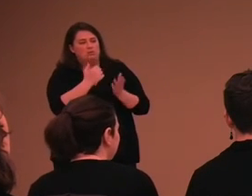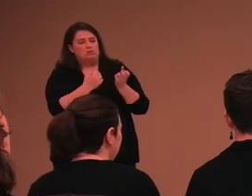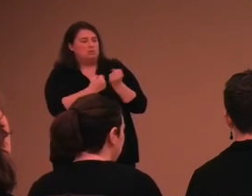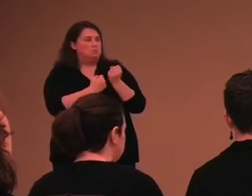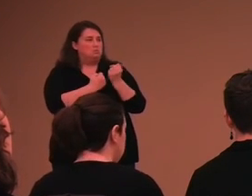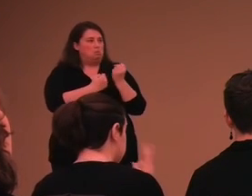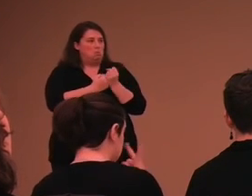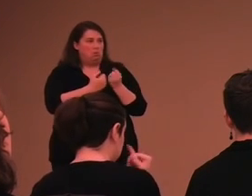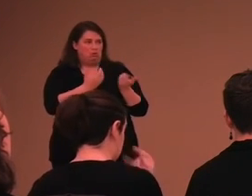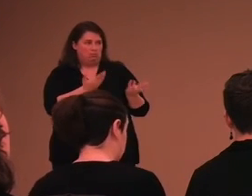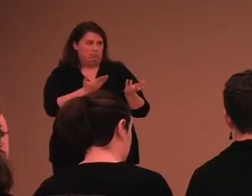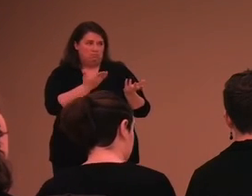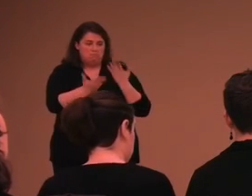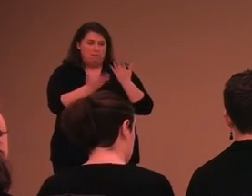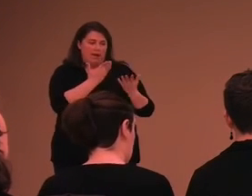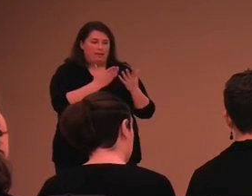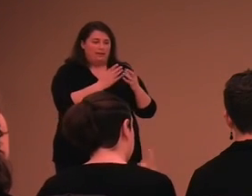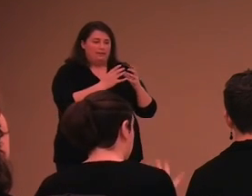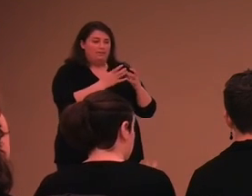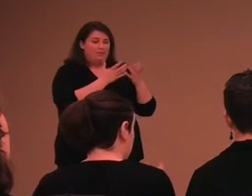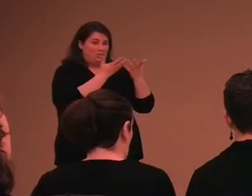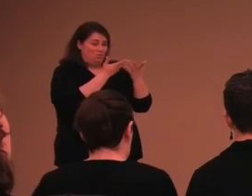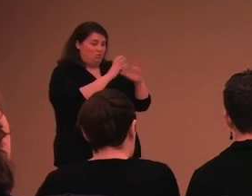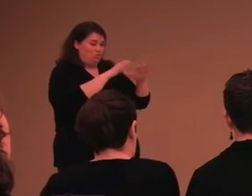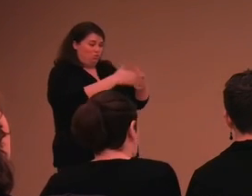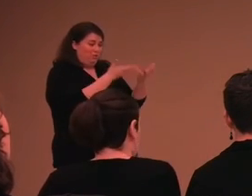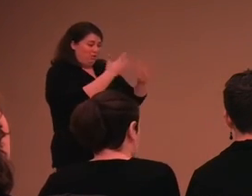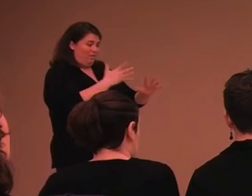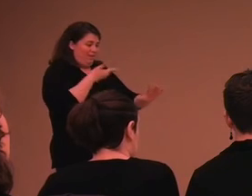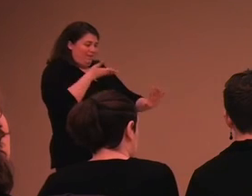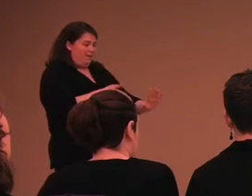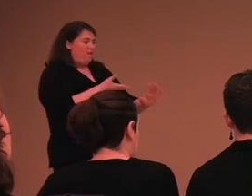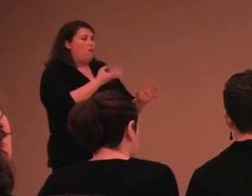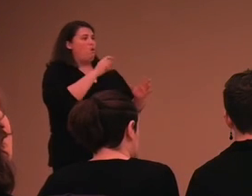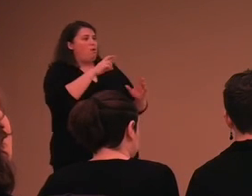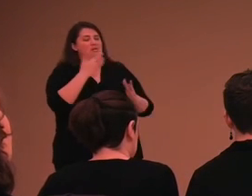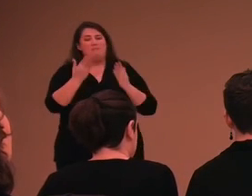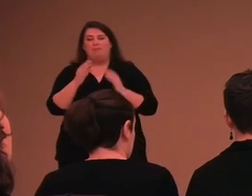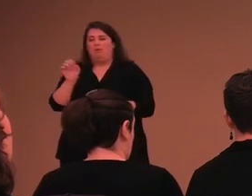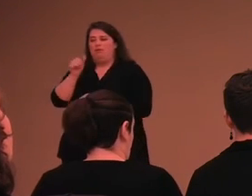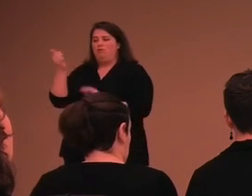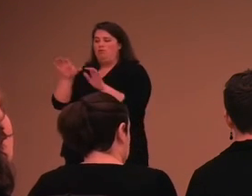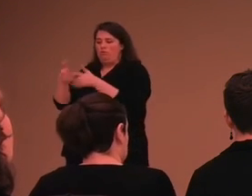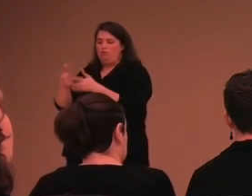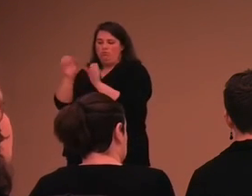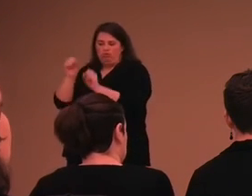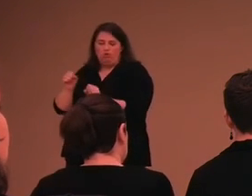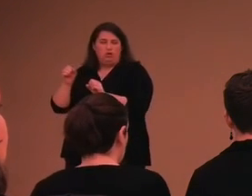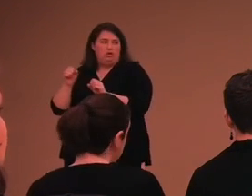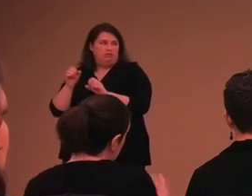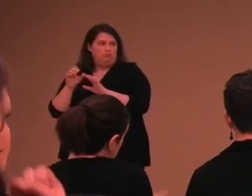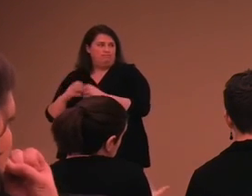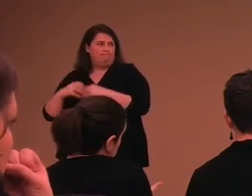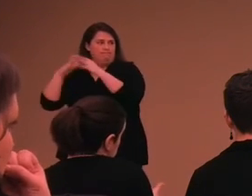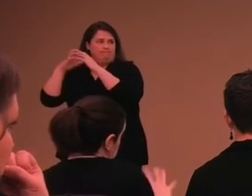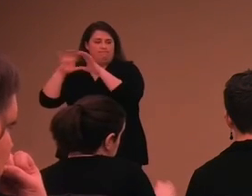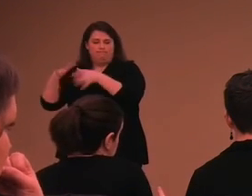The existing group that happened to be formulated for our project, or if maybe they'd be another group that was somehow put together But I think it would be just very